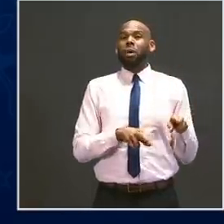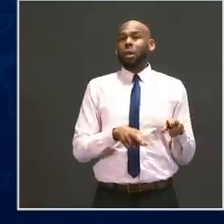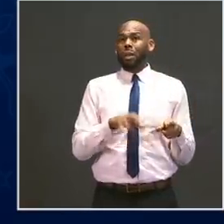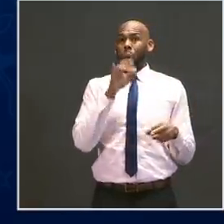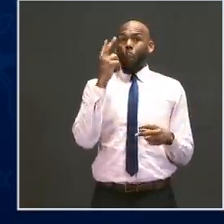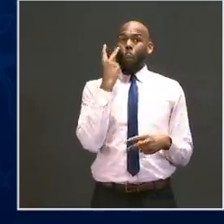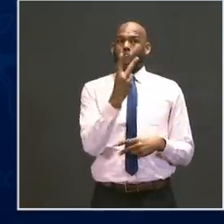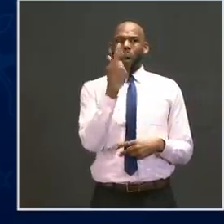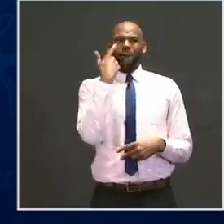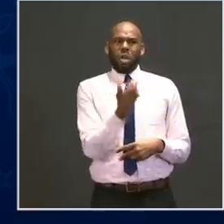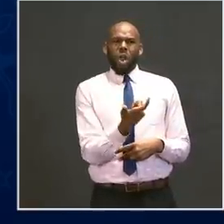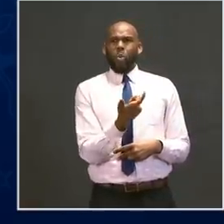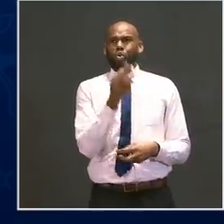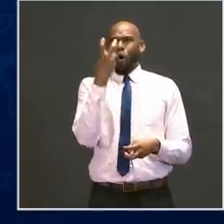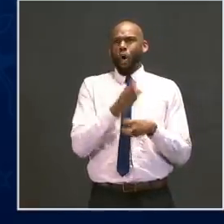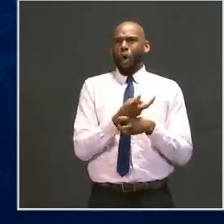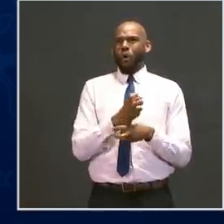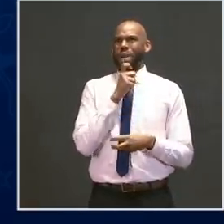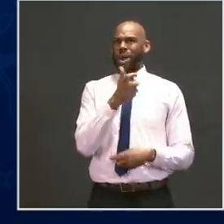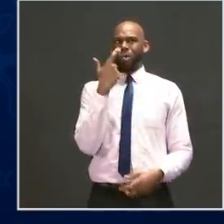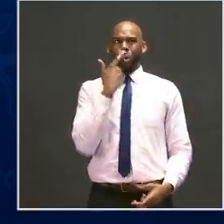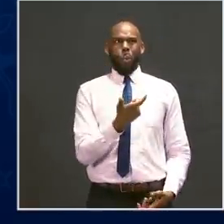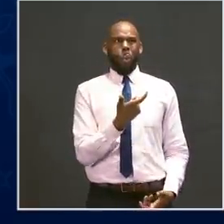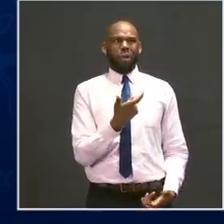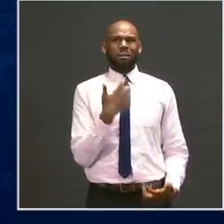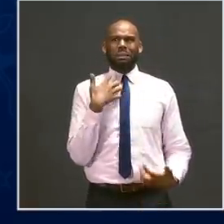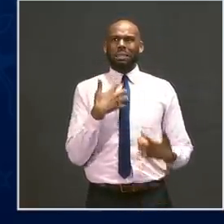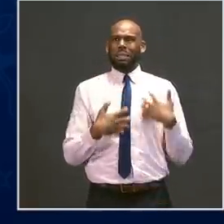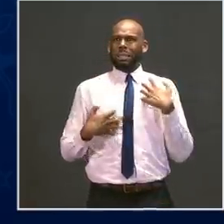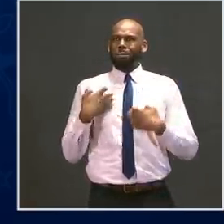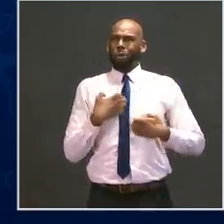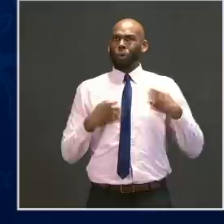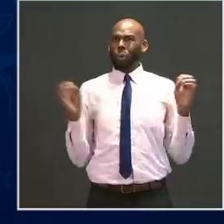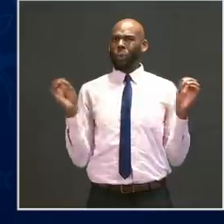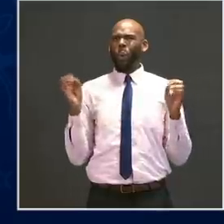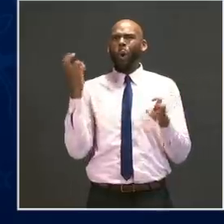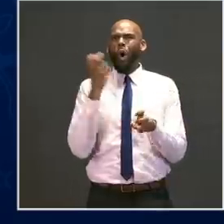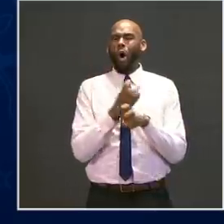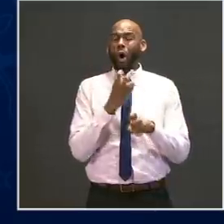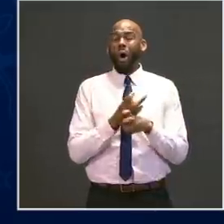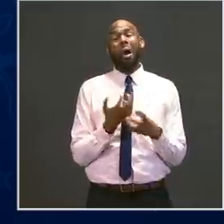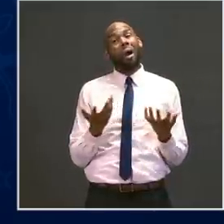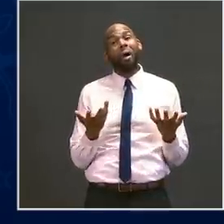I think it was for all of us -- and not have an emotional reaction. And the President has great value